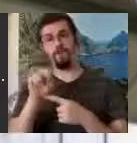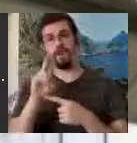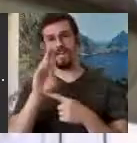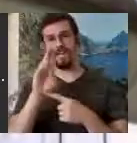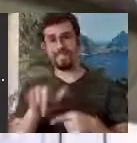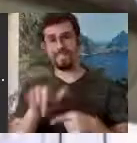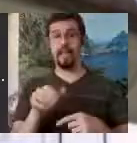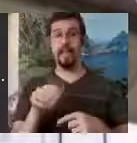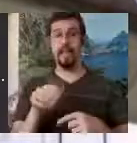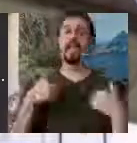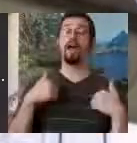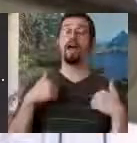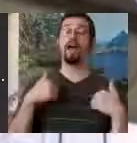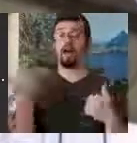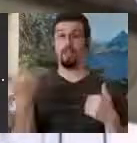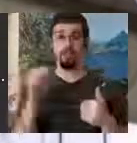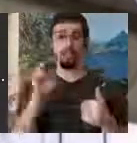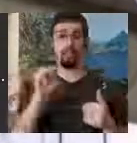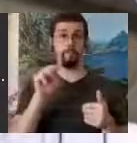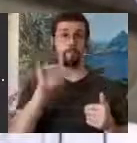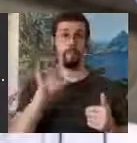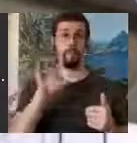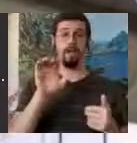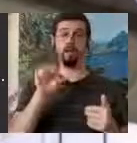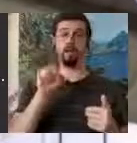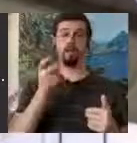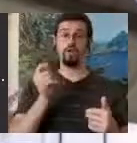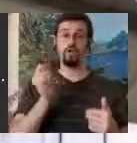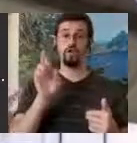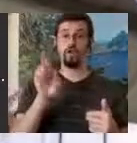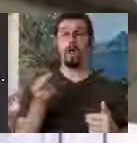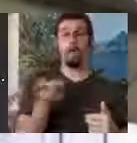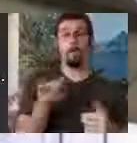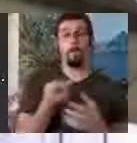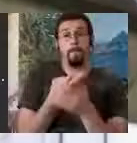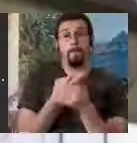requested that we start writing in the expressive that we changed from